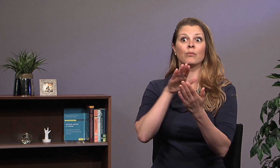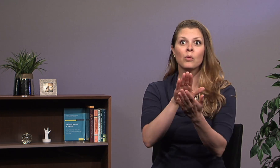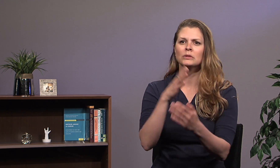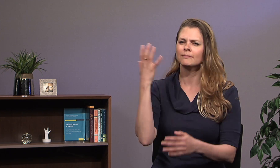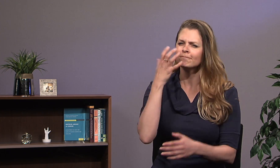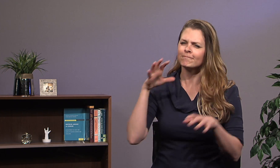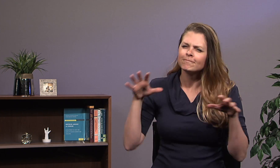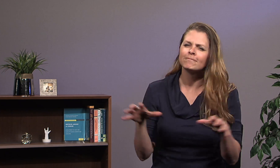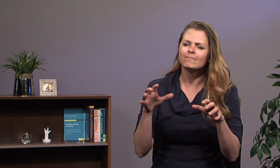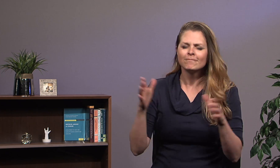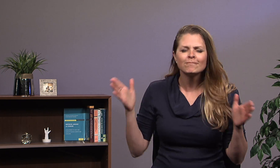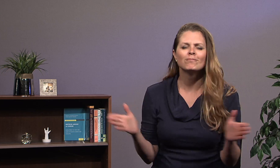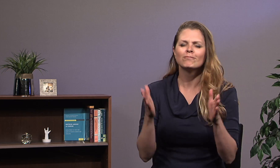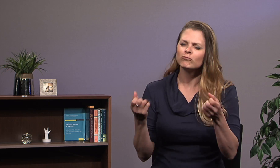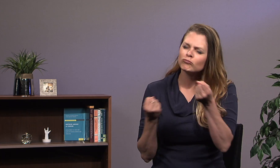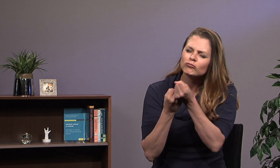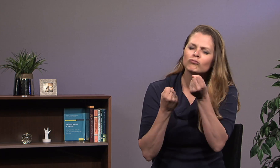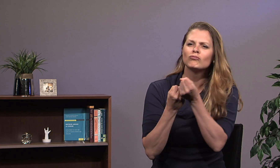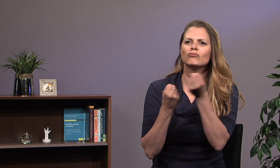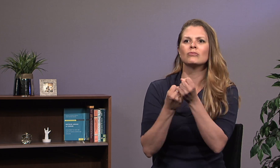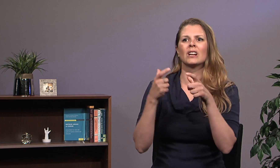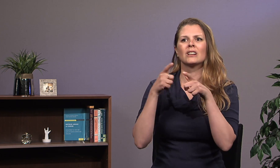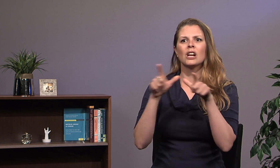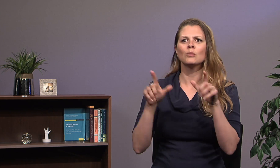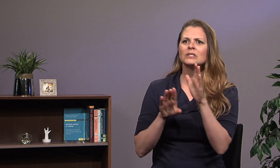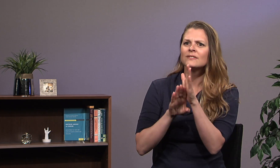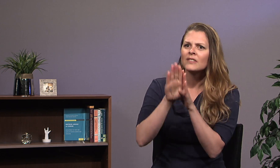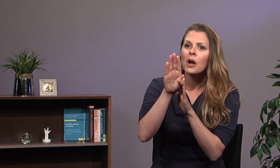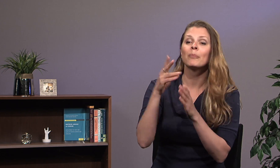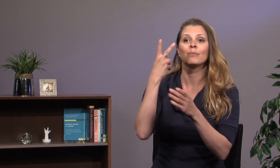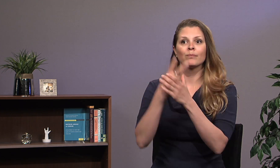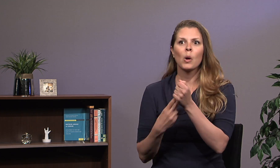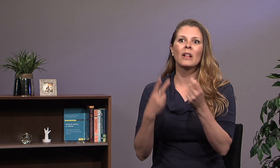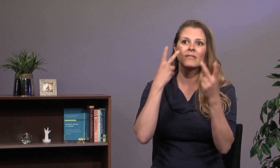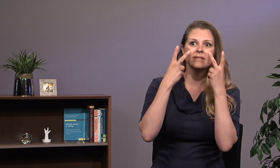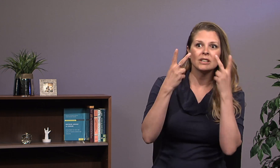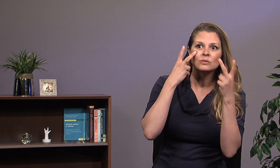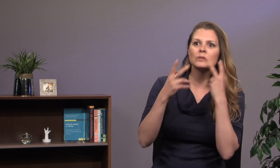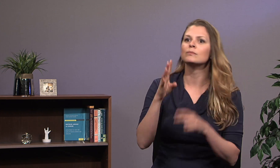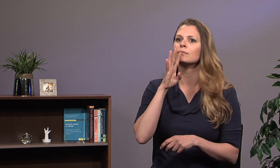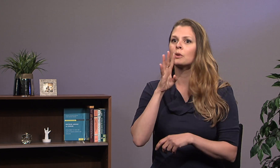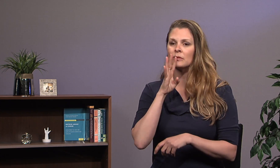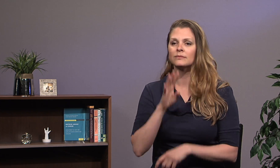This approach actively promotes language development in both visual and spoken modalities